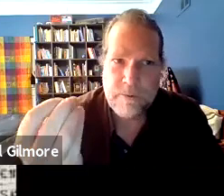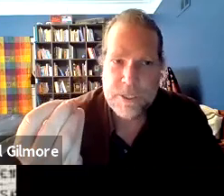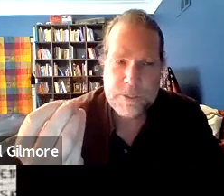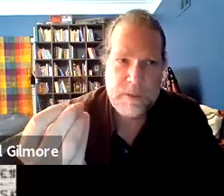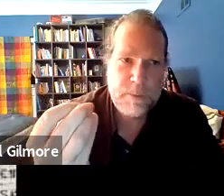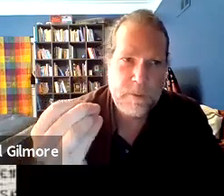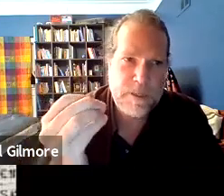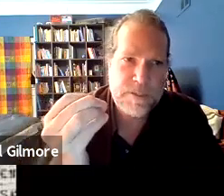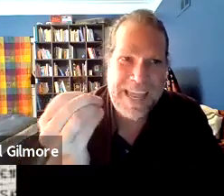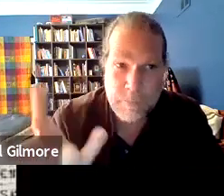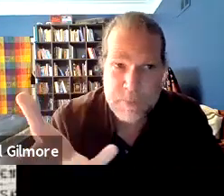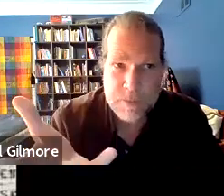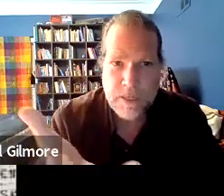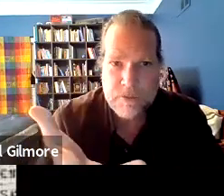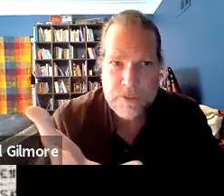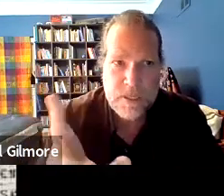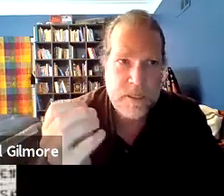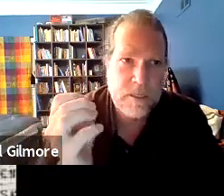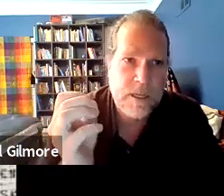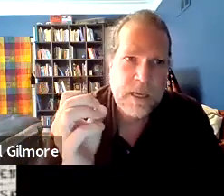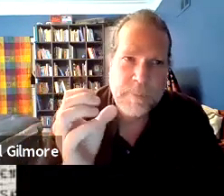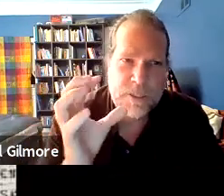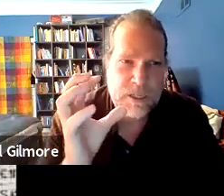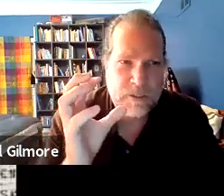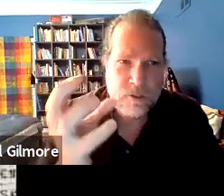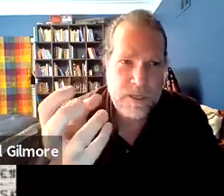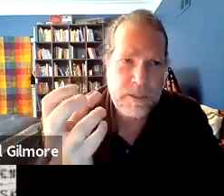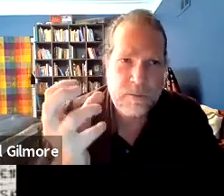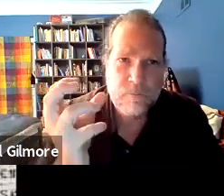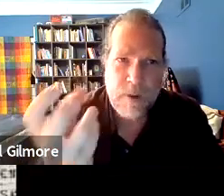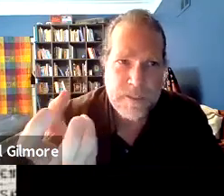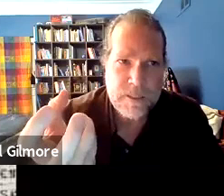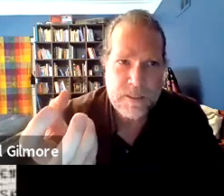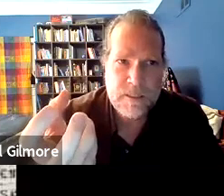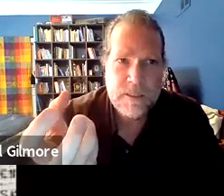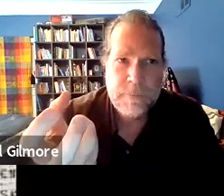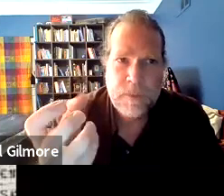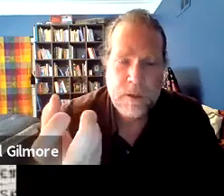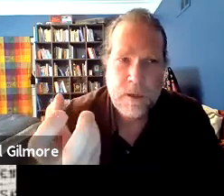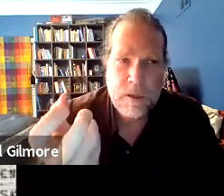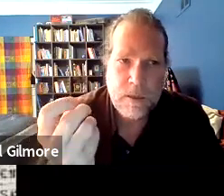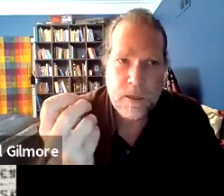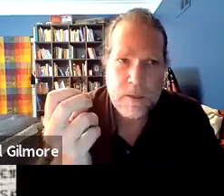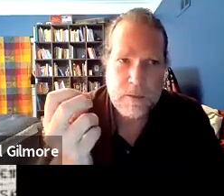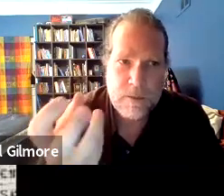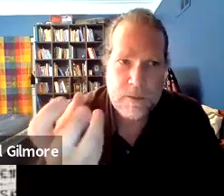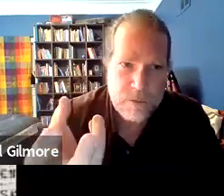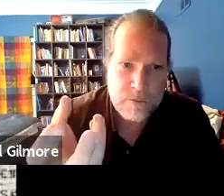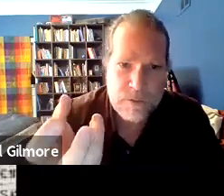Irish people as apes, as you see here, I mean, just incredibly racist. cartoons.